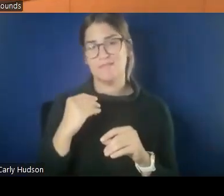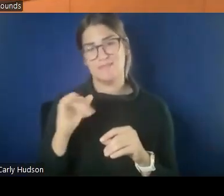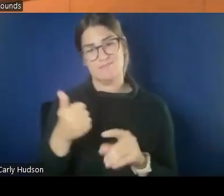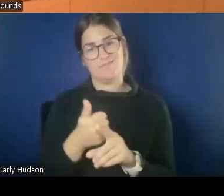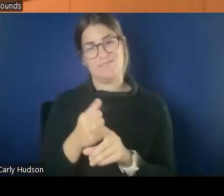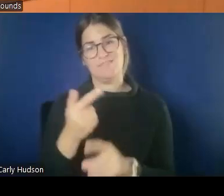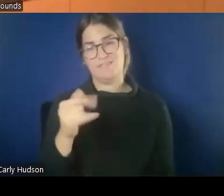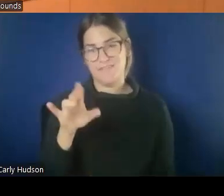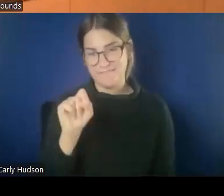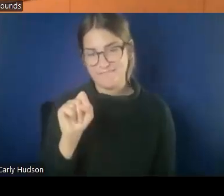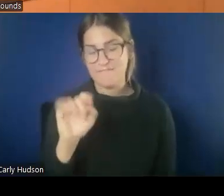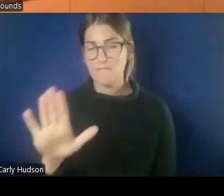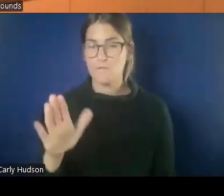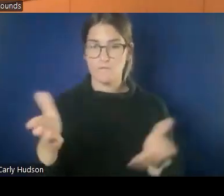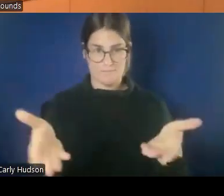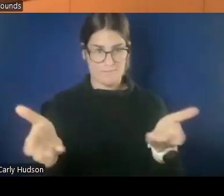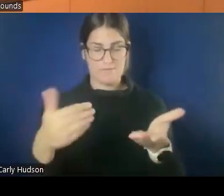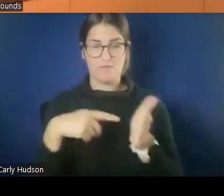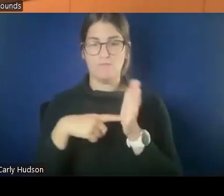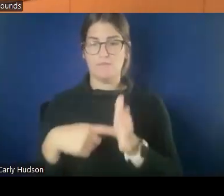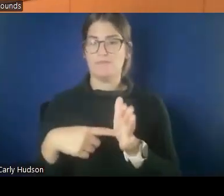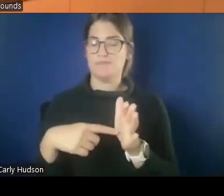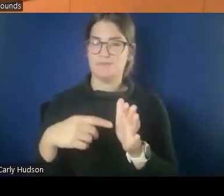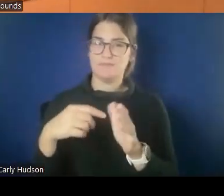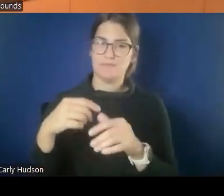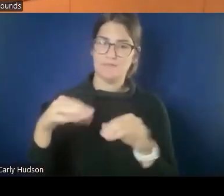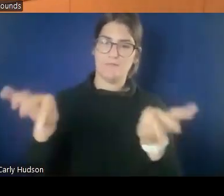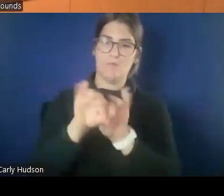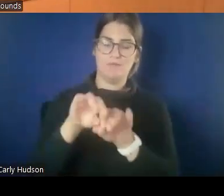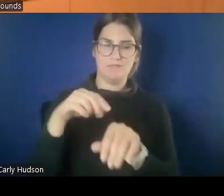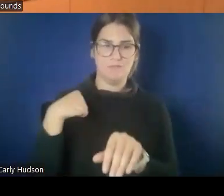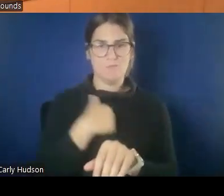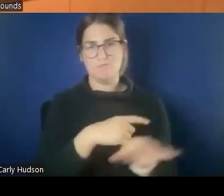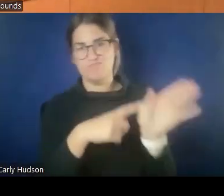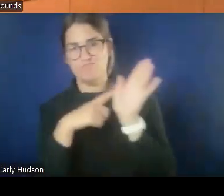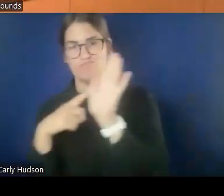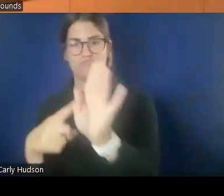emphasizes the importance of representation and relationships as drivers of psychological safety